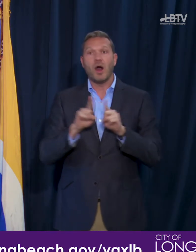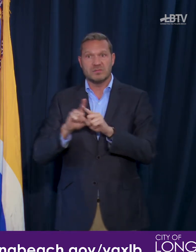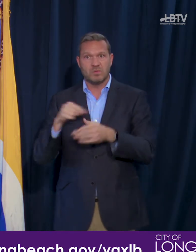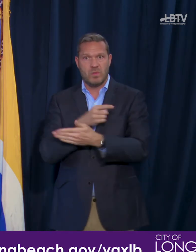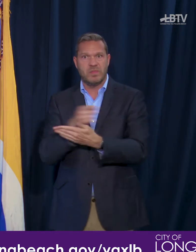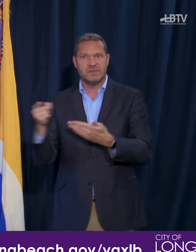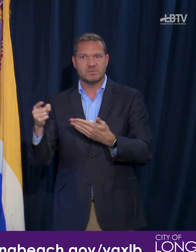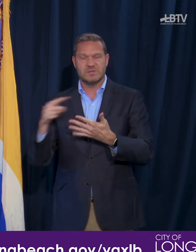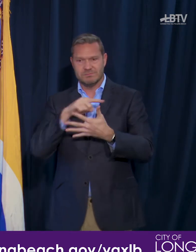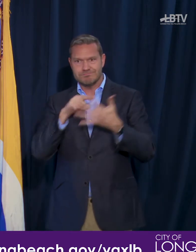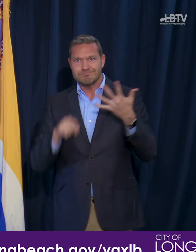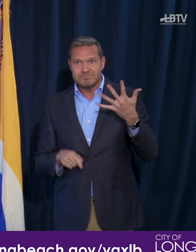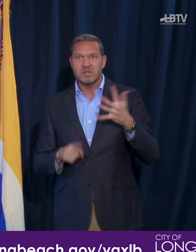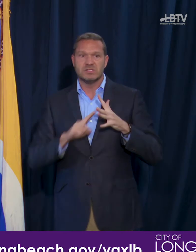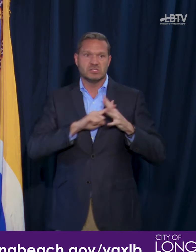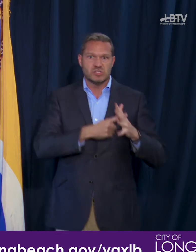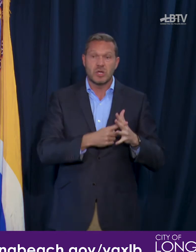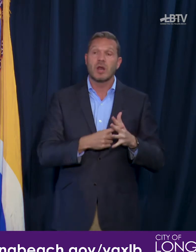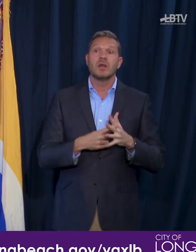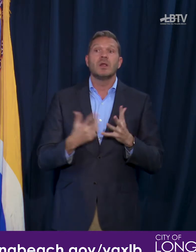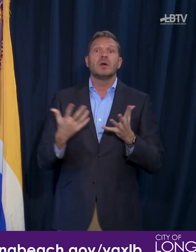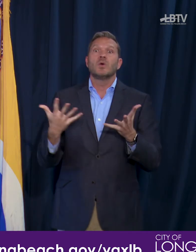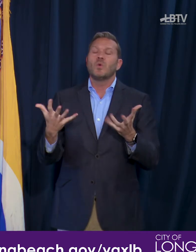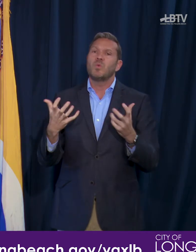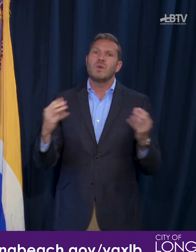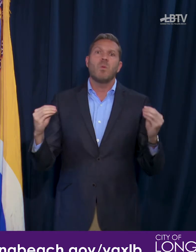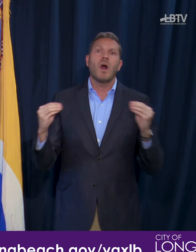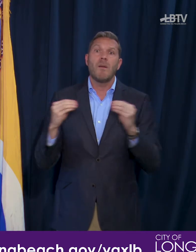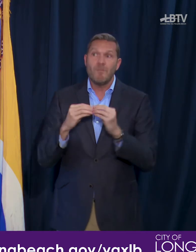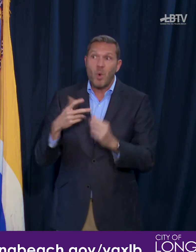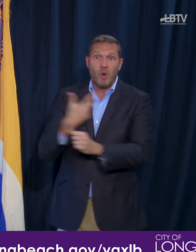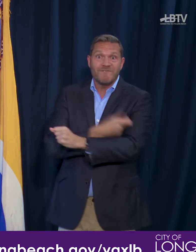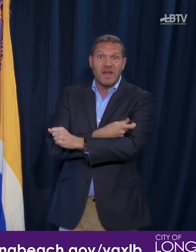We of course would love a lot more vaccine, to do a lot more of our educators faster,